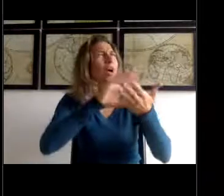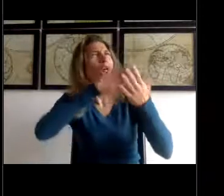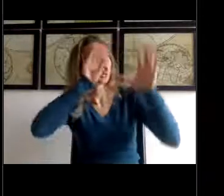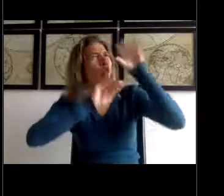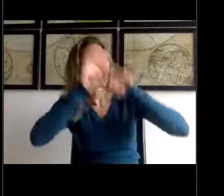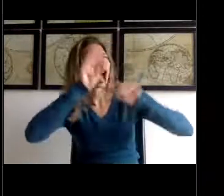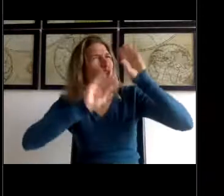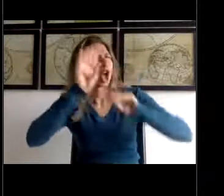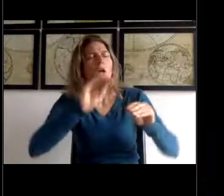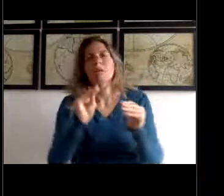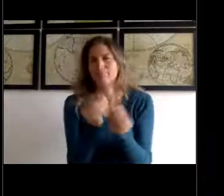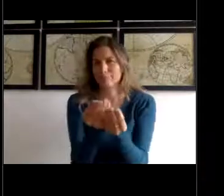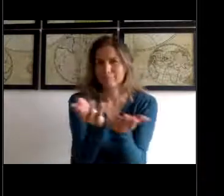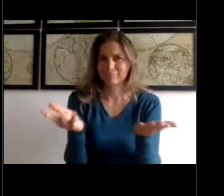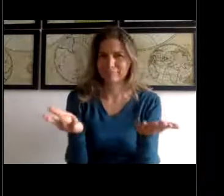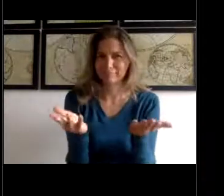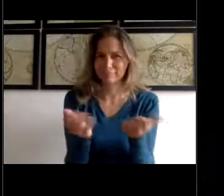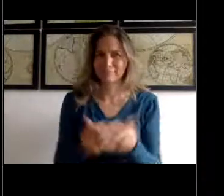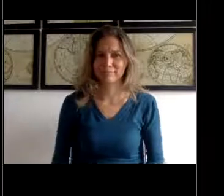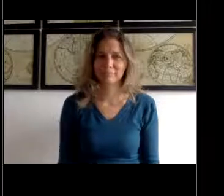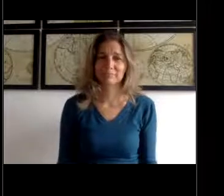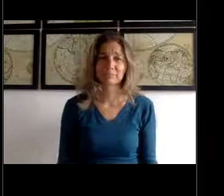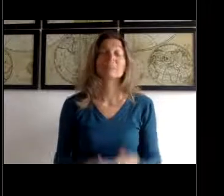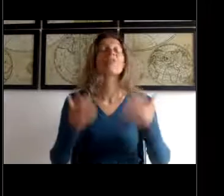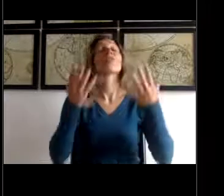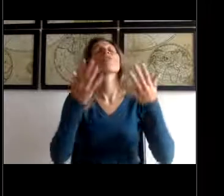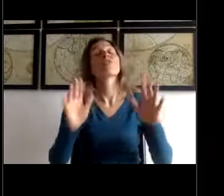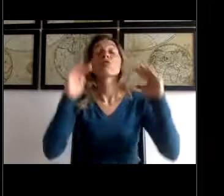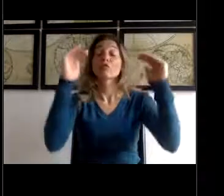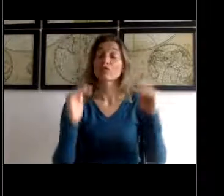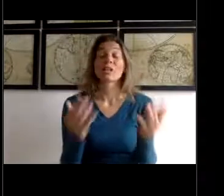I also included interesting resources to follow up on.